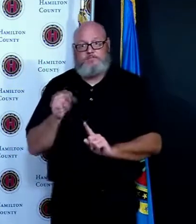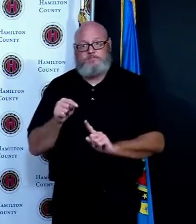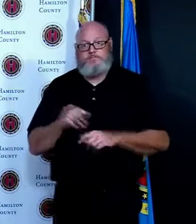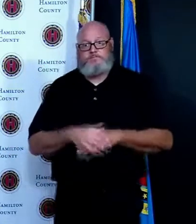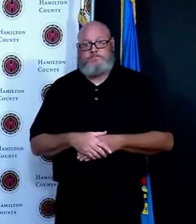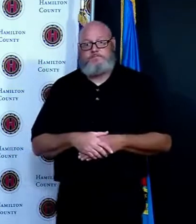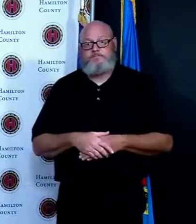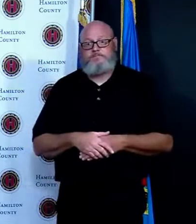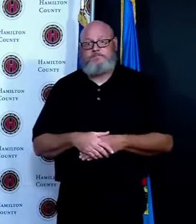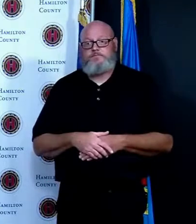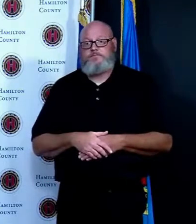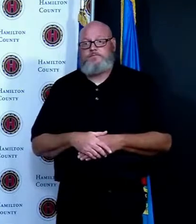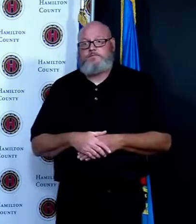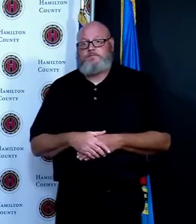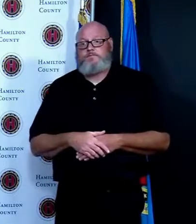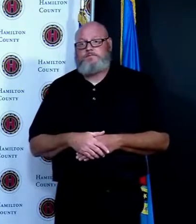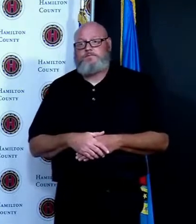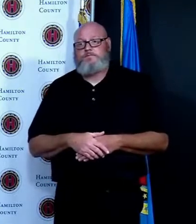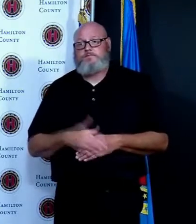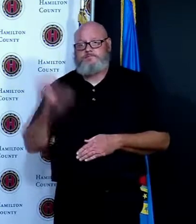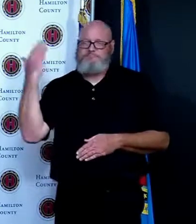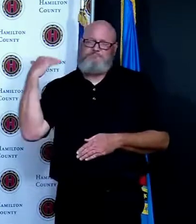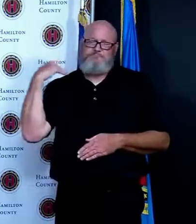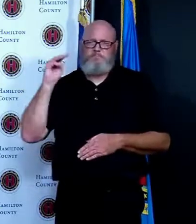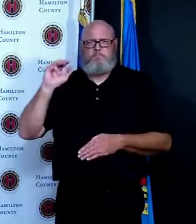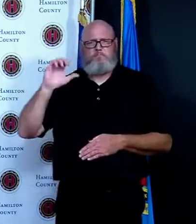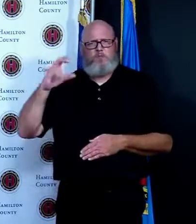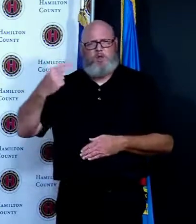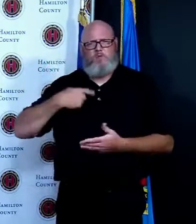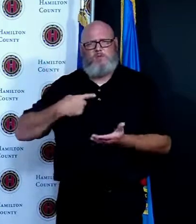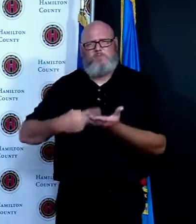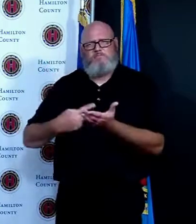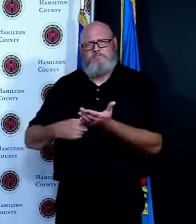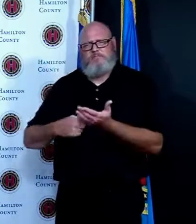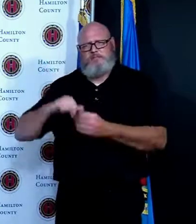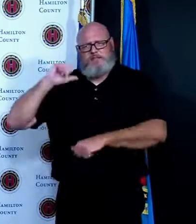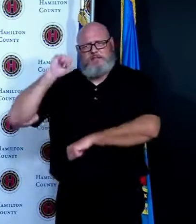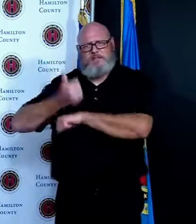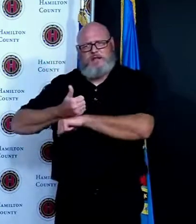Ohio had a temporary pandemic license for child care providers so they could operate